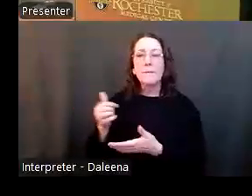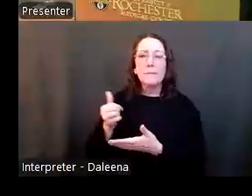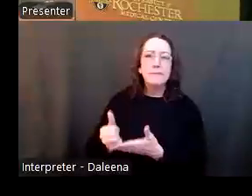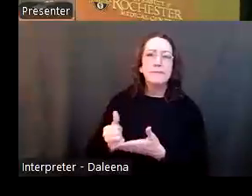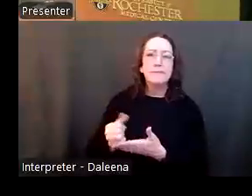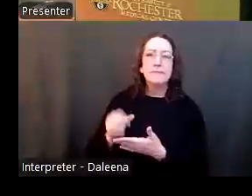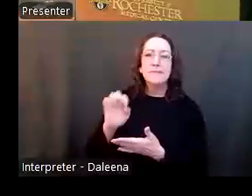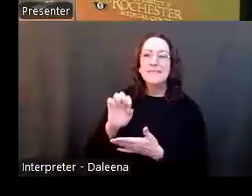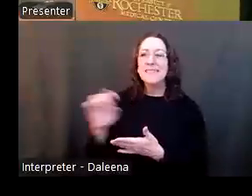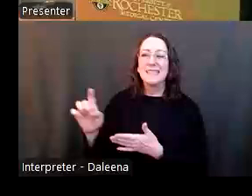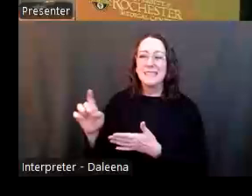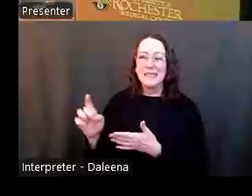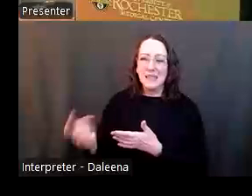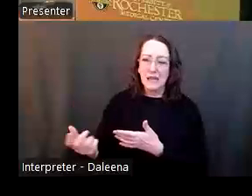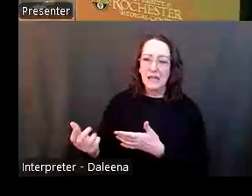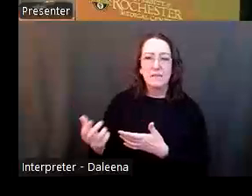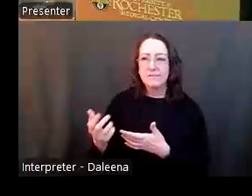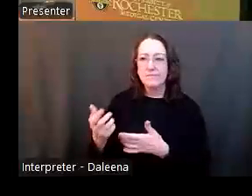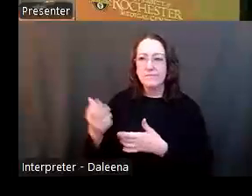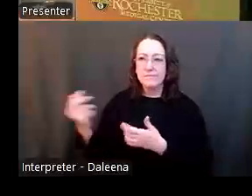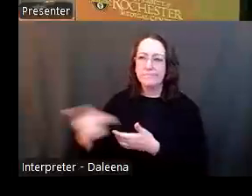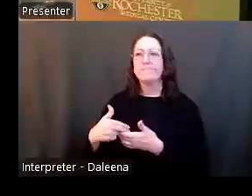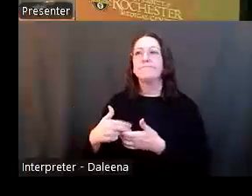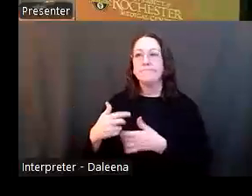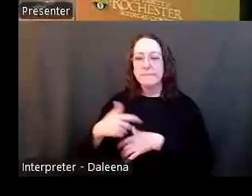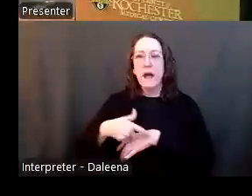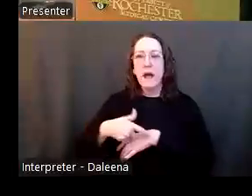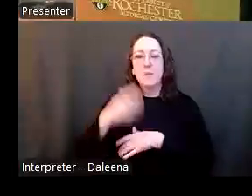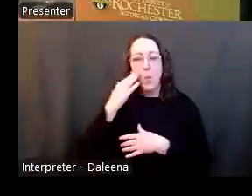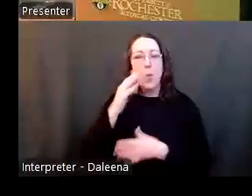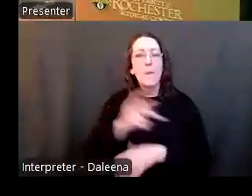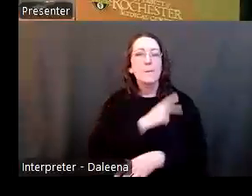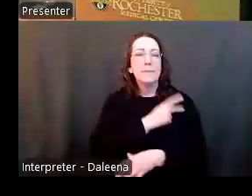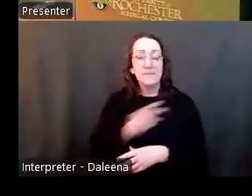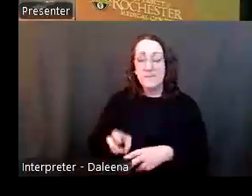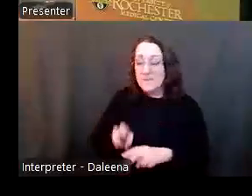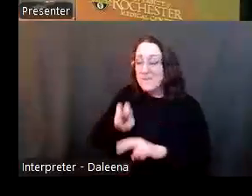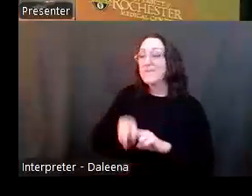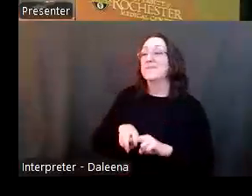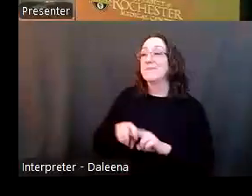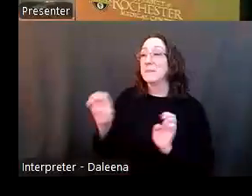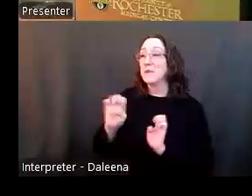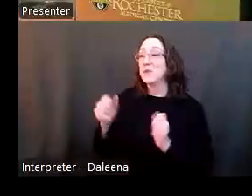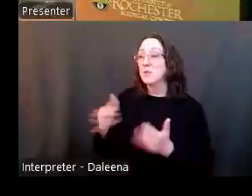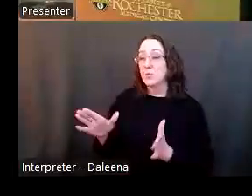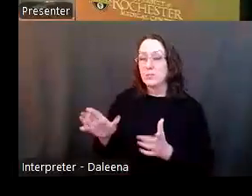time so we know that um when patients sit down in the emergency room especially patients that are